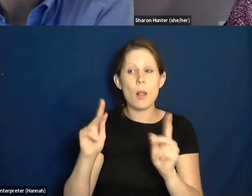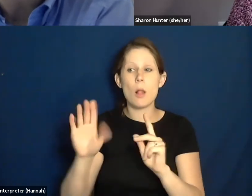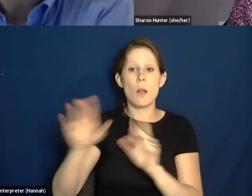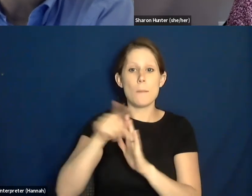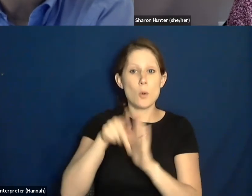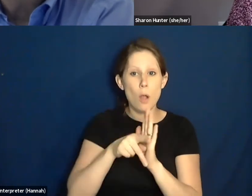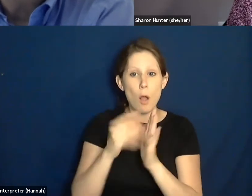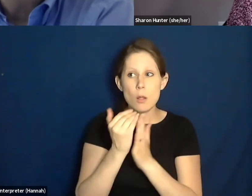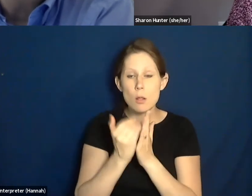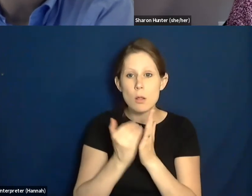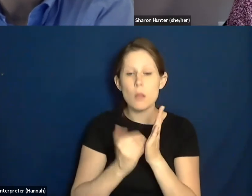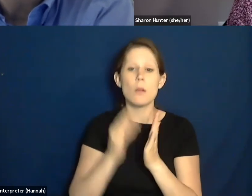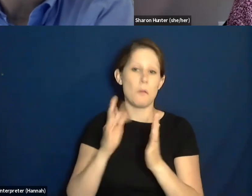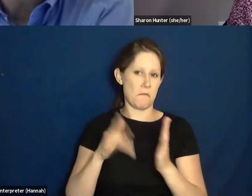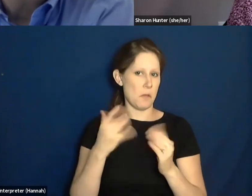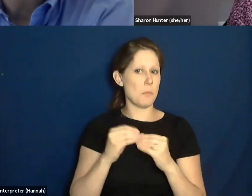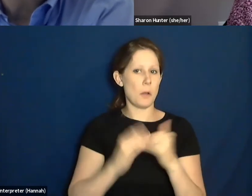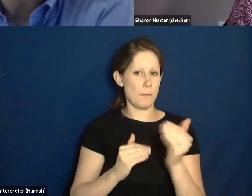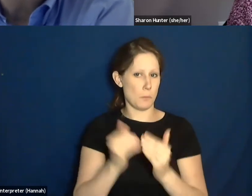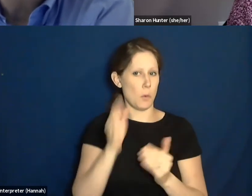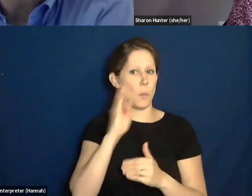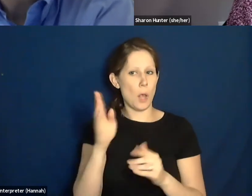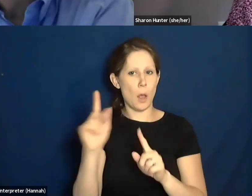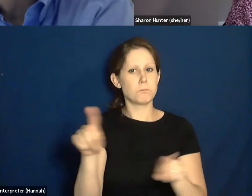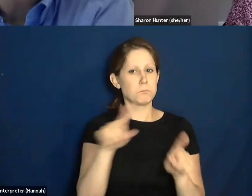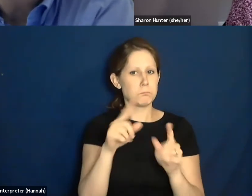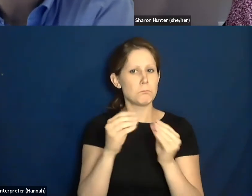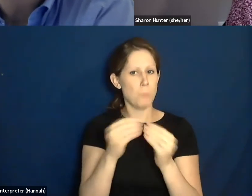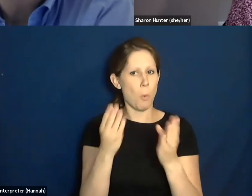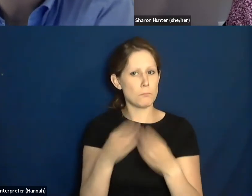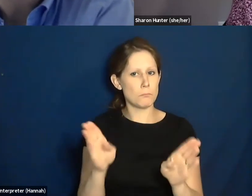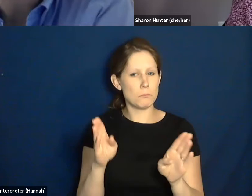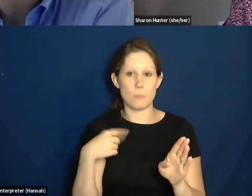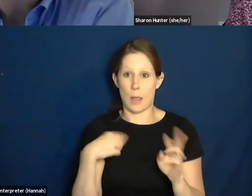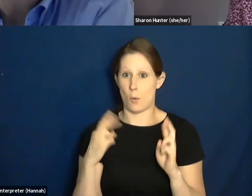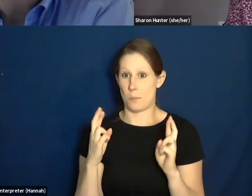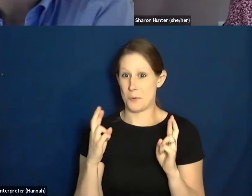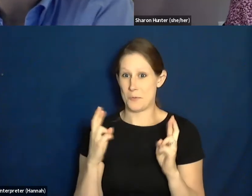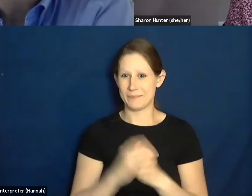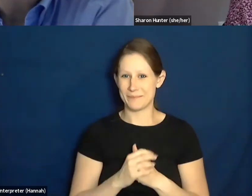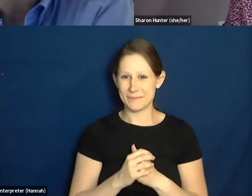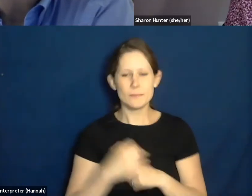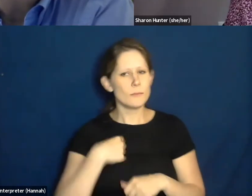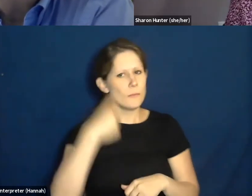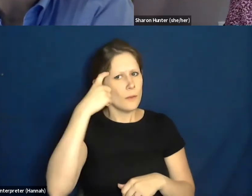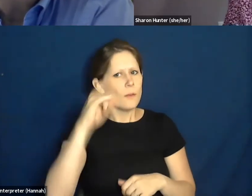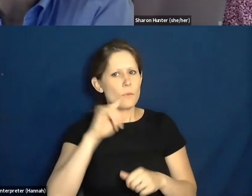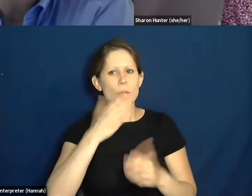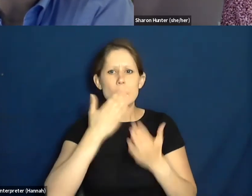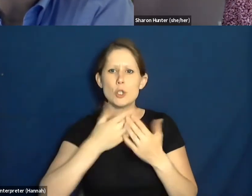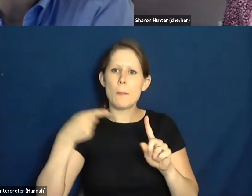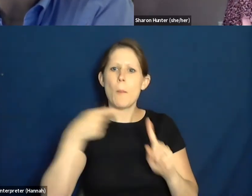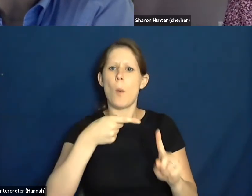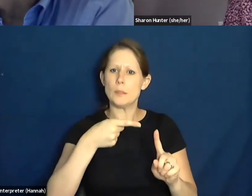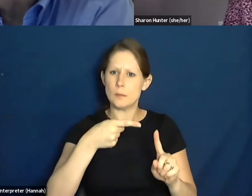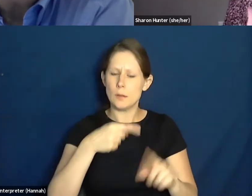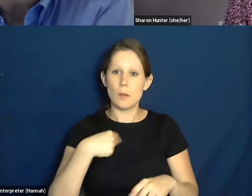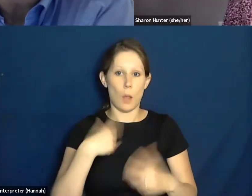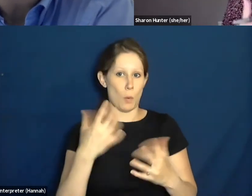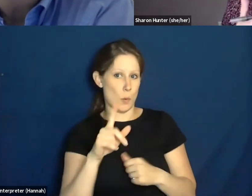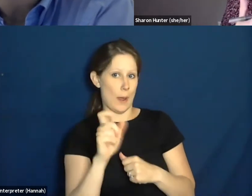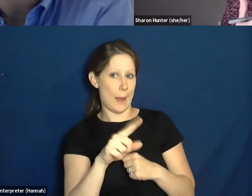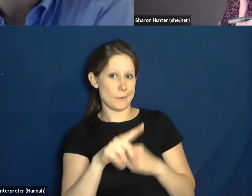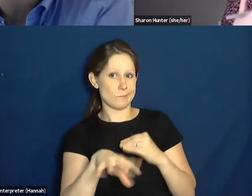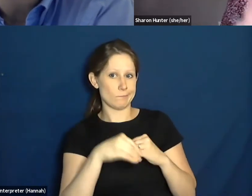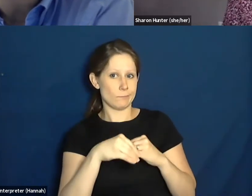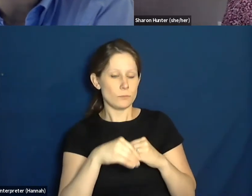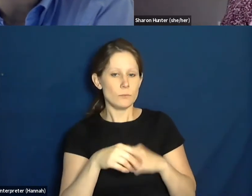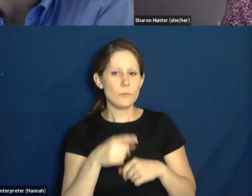you will feel comfortable trying other places. -- Good point, about, do you feel like virtue